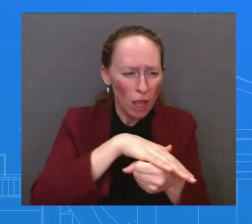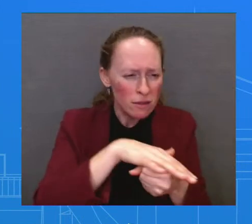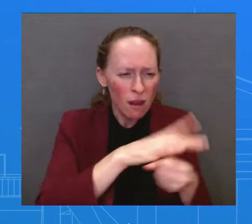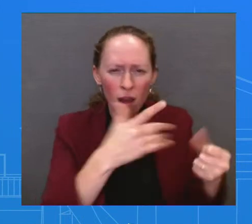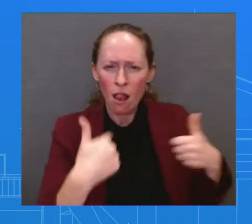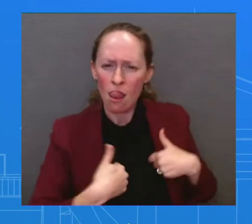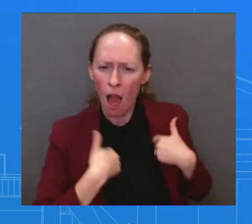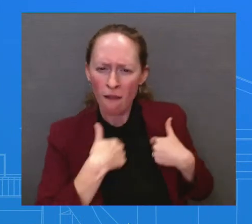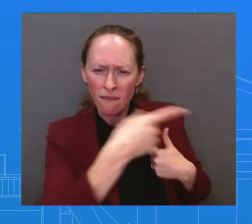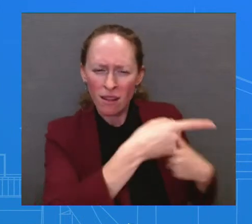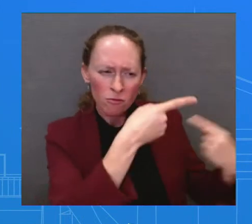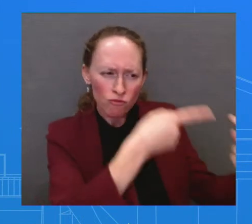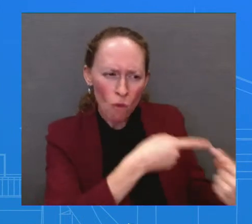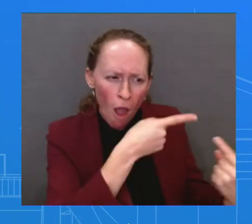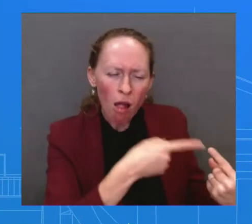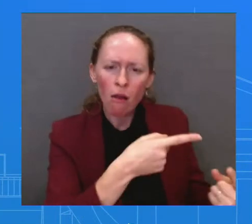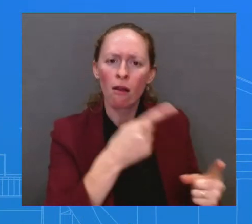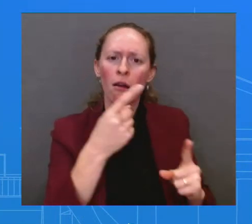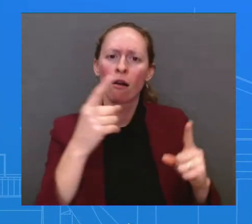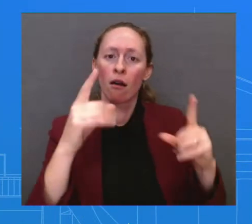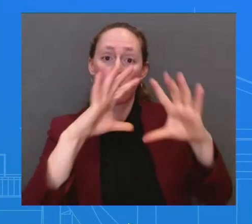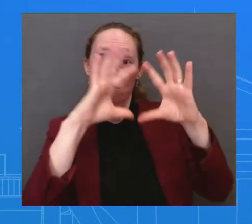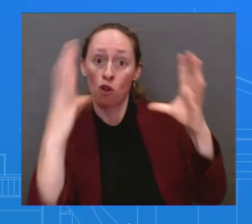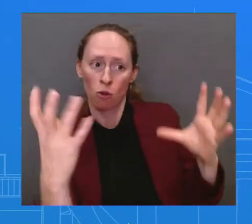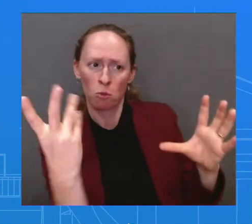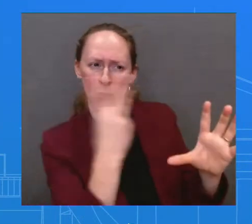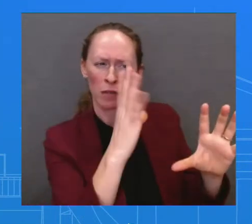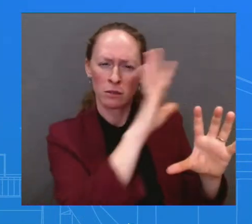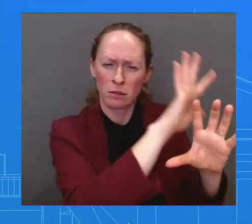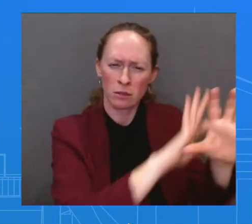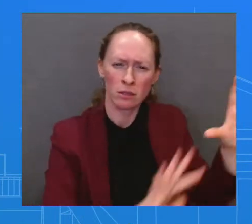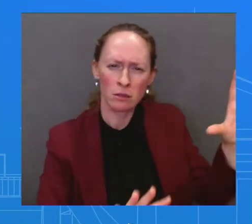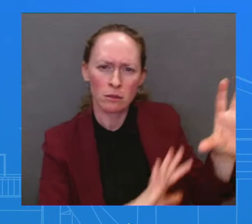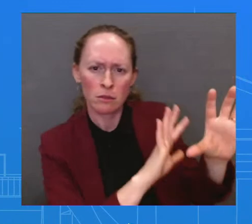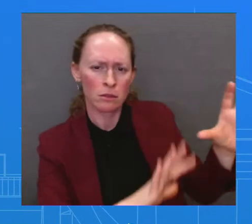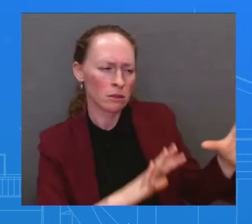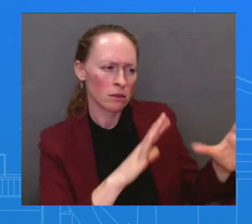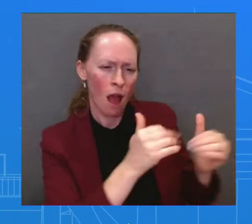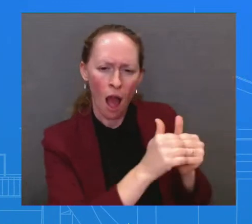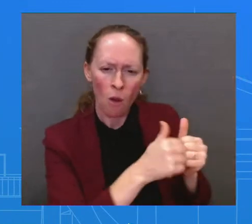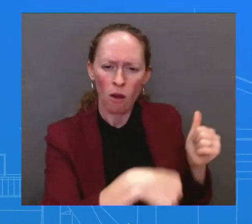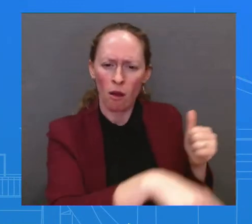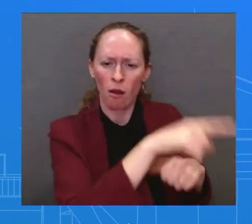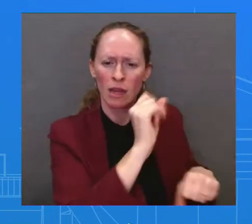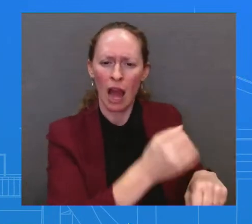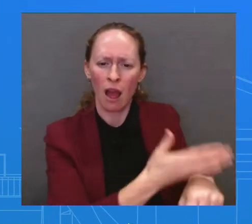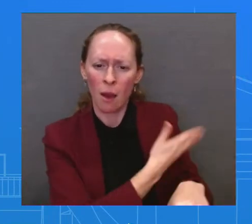and also make announcements like we did yesterday to deal with what's going on at the border. All right. I'll get -- AIDE: Ms. Jean-Pierre: Okay. All right.